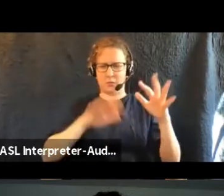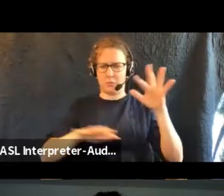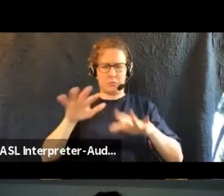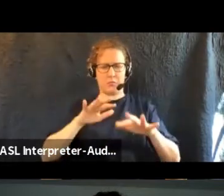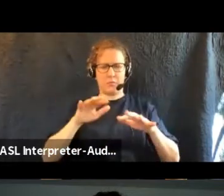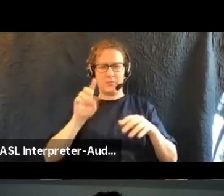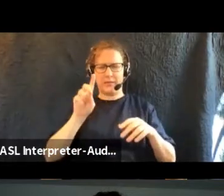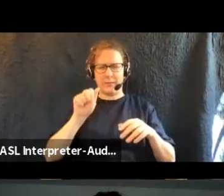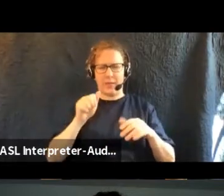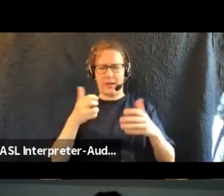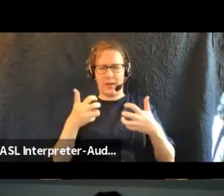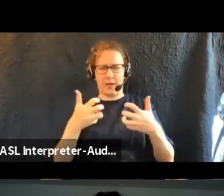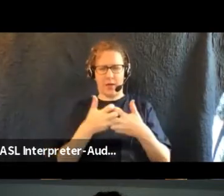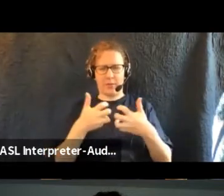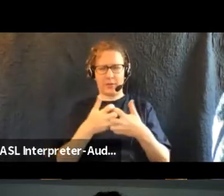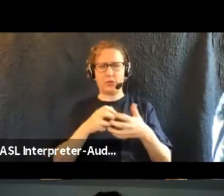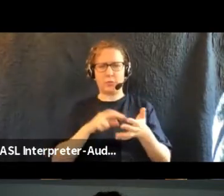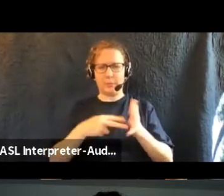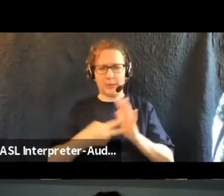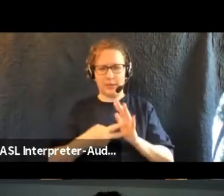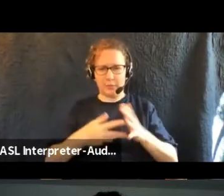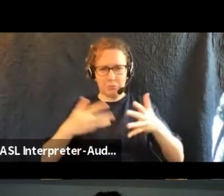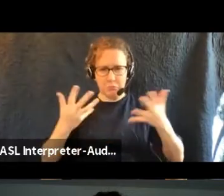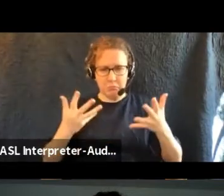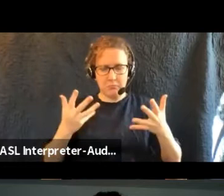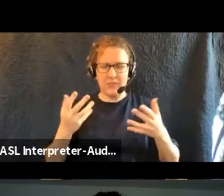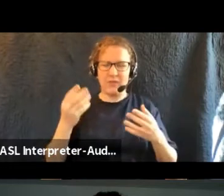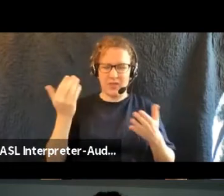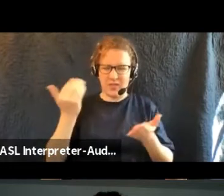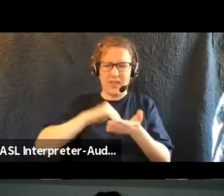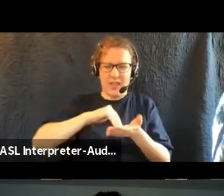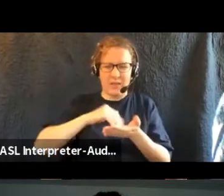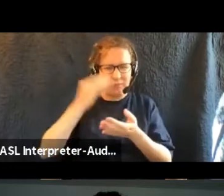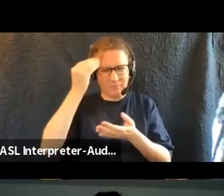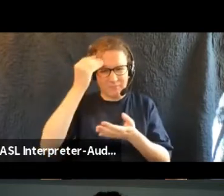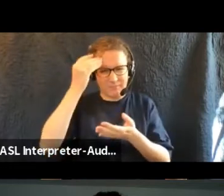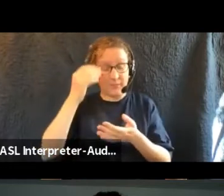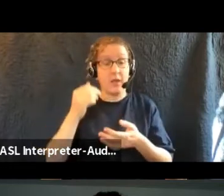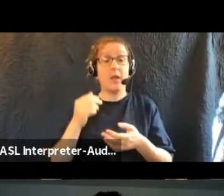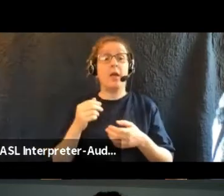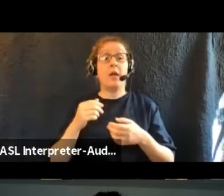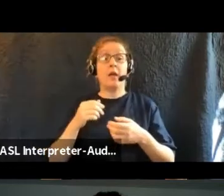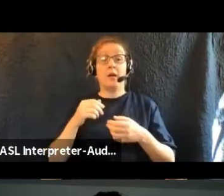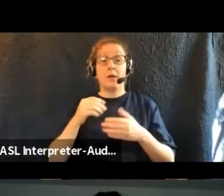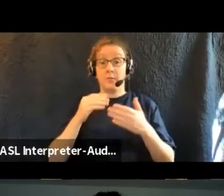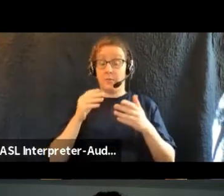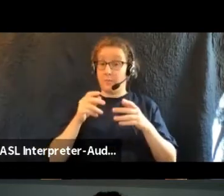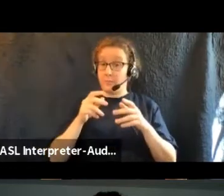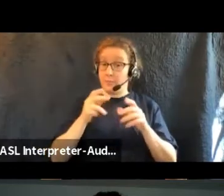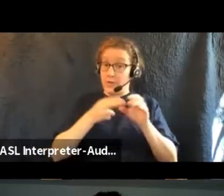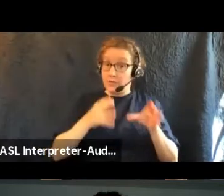For our in person programs participants are primarily attending in person activities.